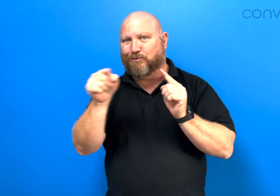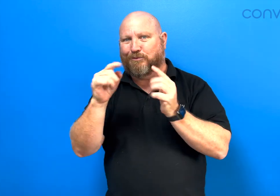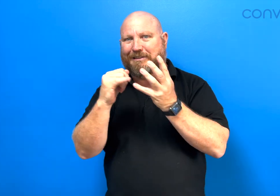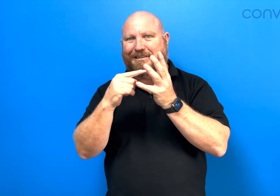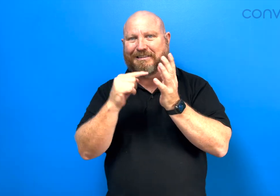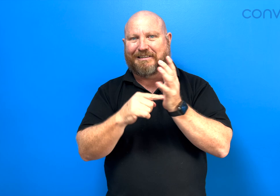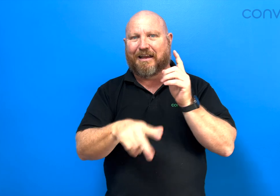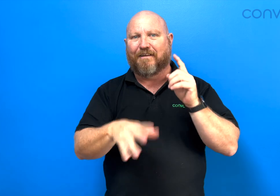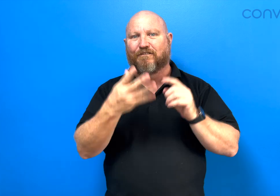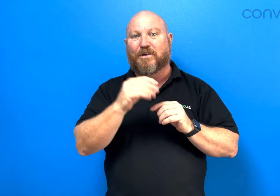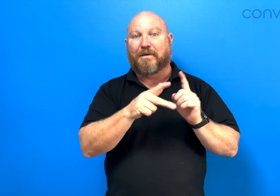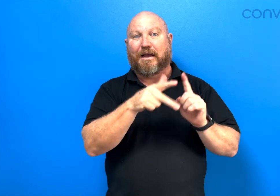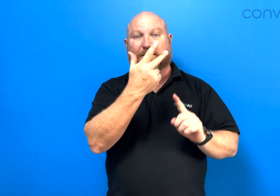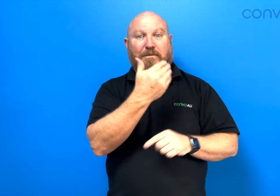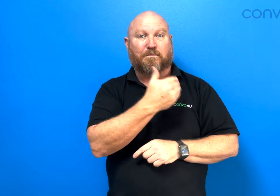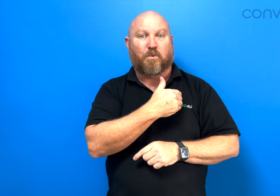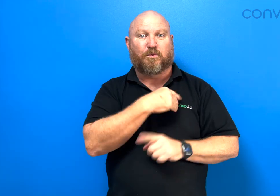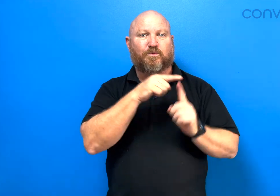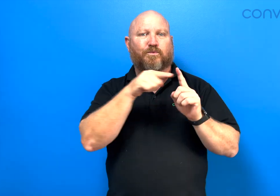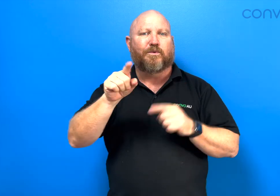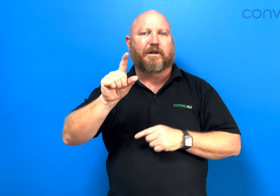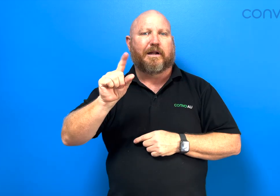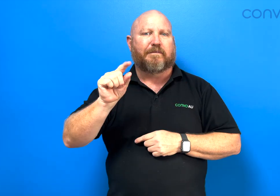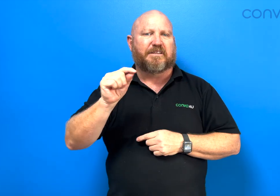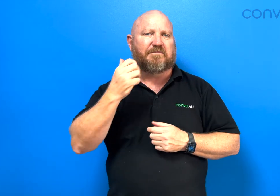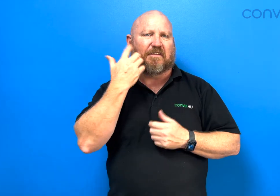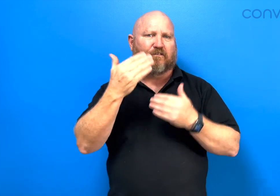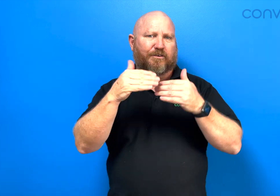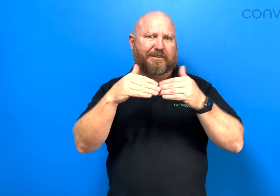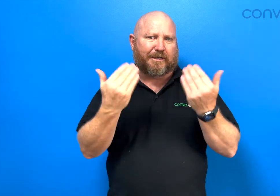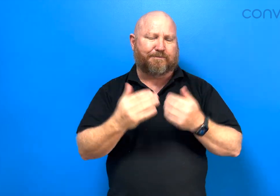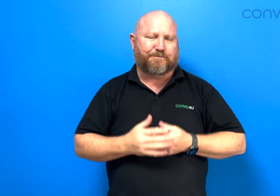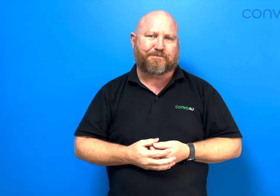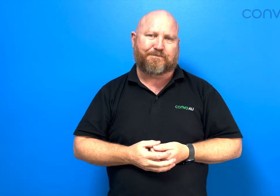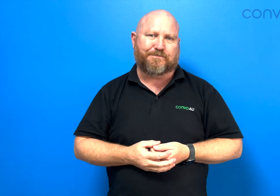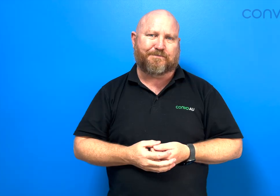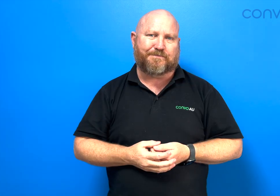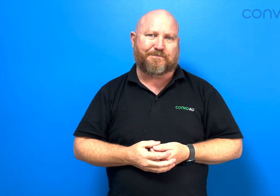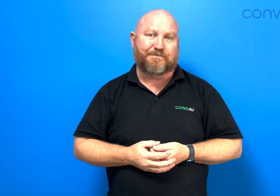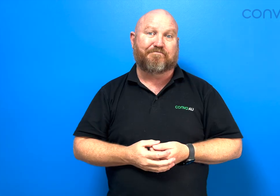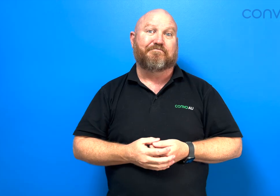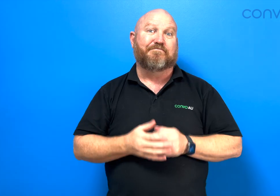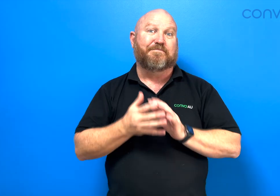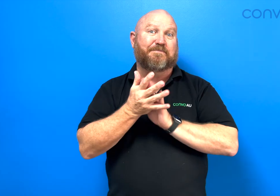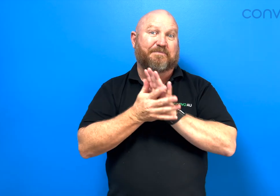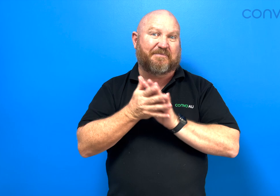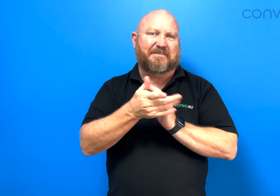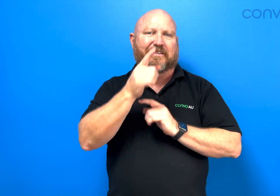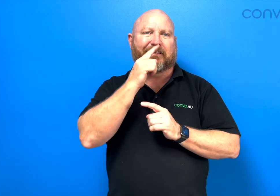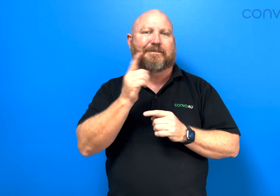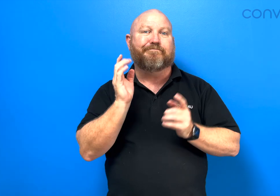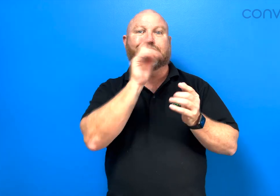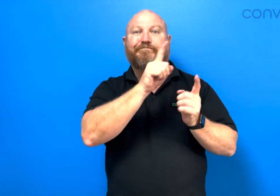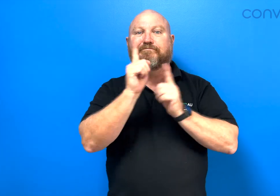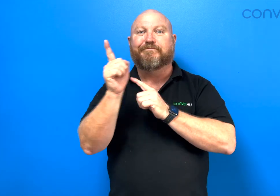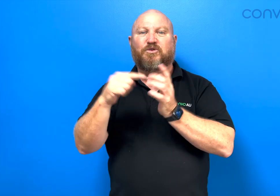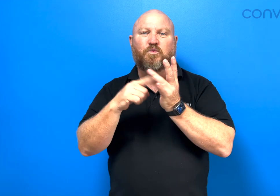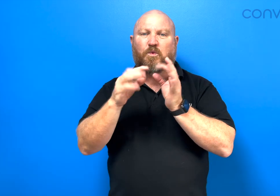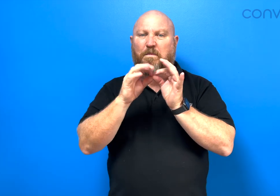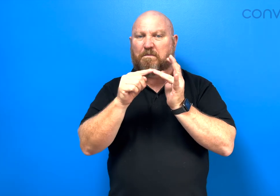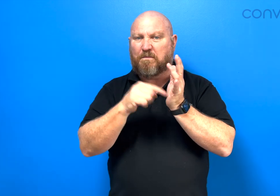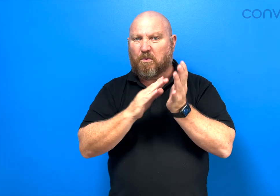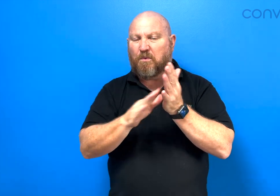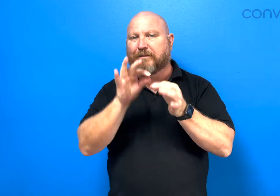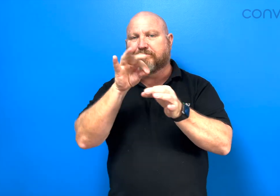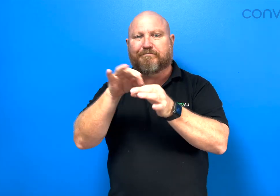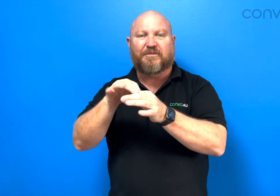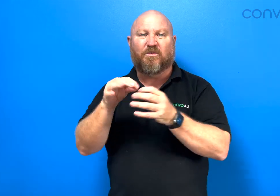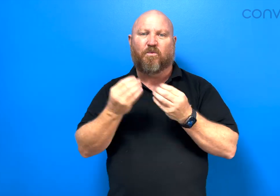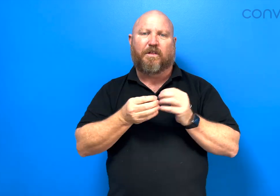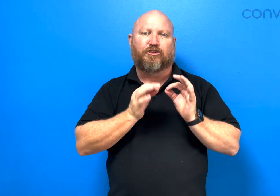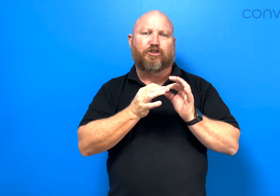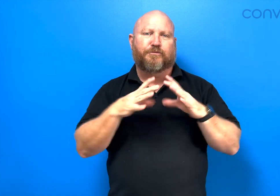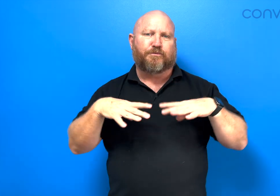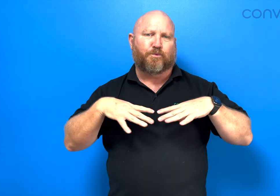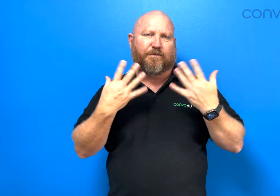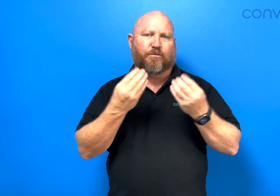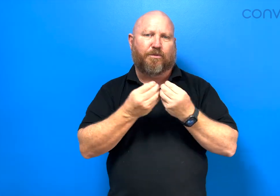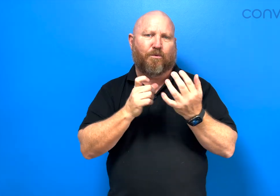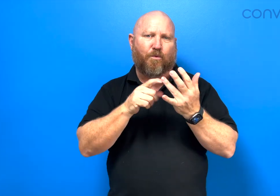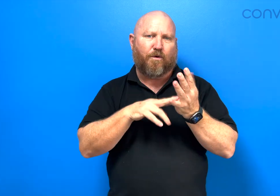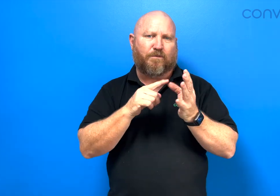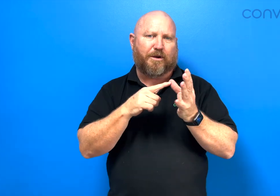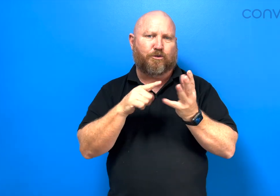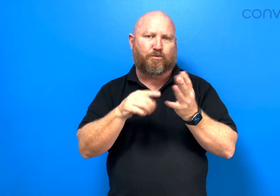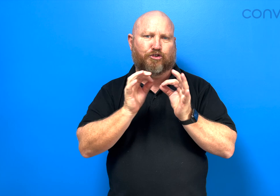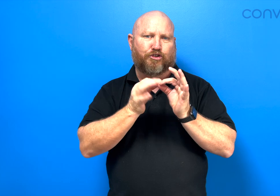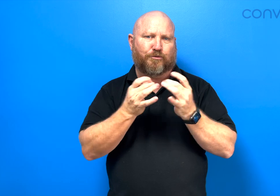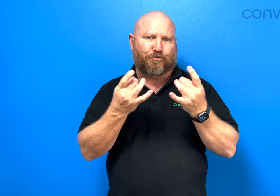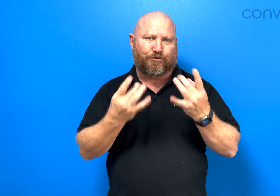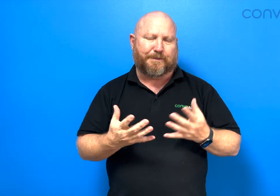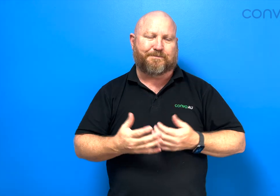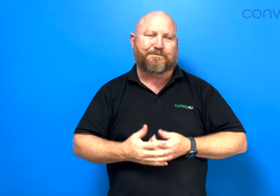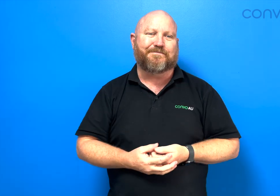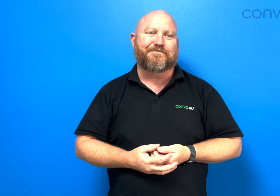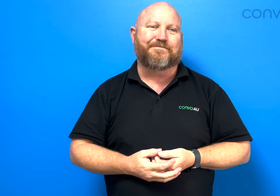and will be open 7 days a week from 8am to 11pm. The date of the election will be announced by the Prime Minister.